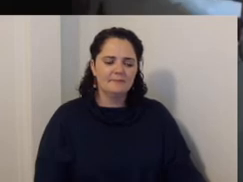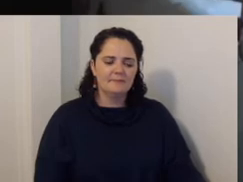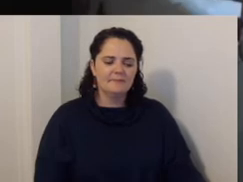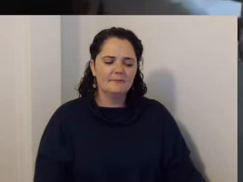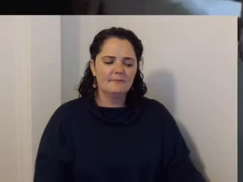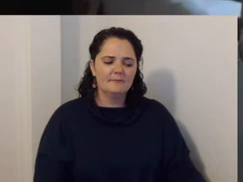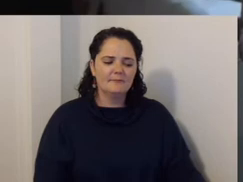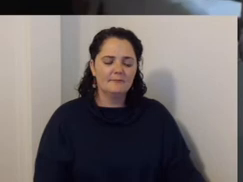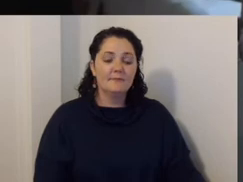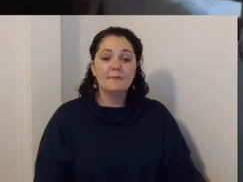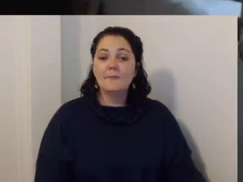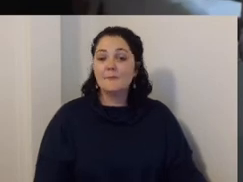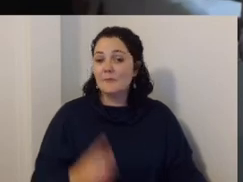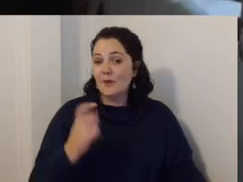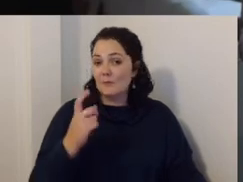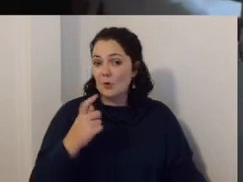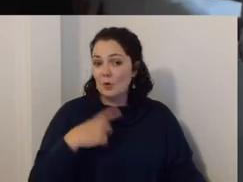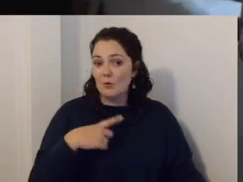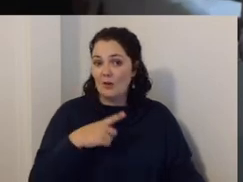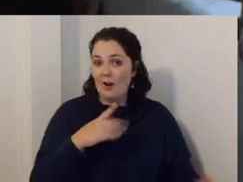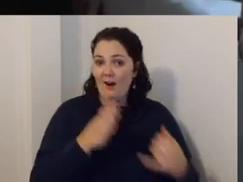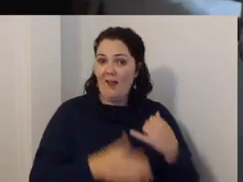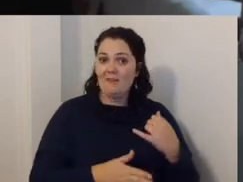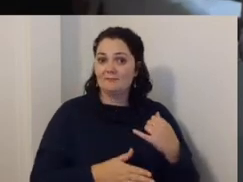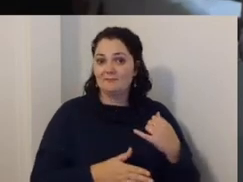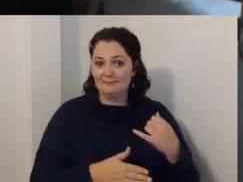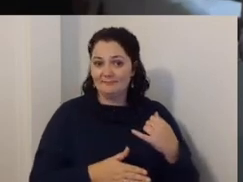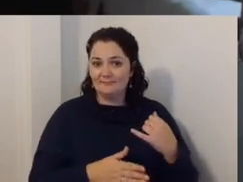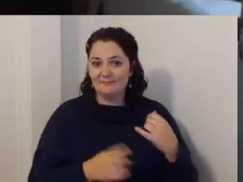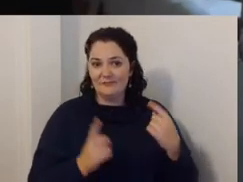and for this drawing because it's my last drawing of the evening I'm actually going to get even more